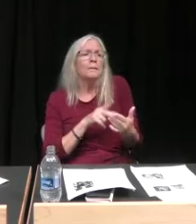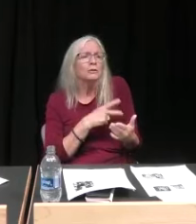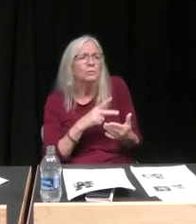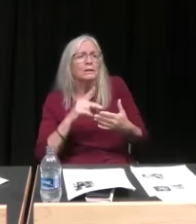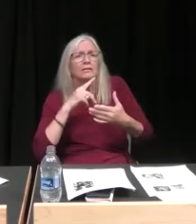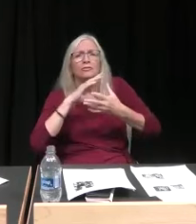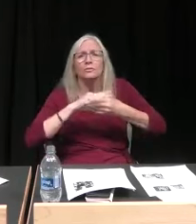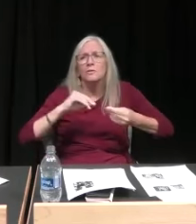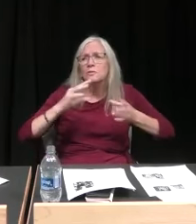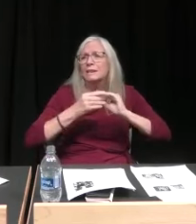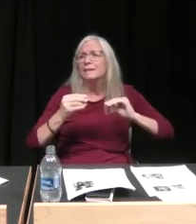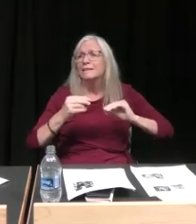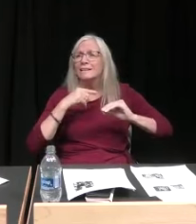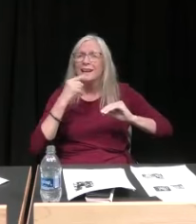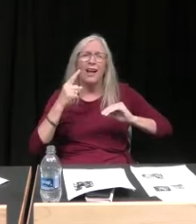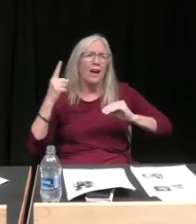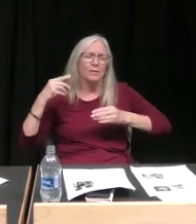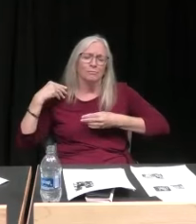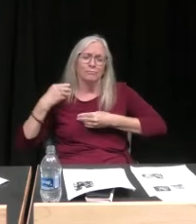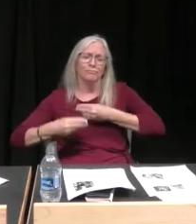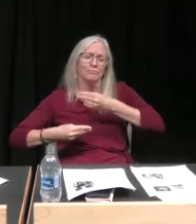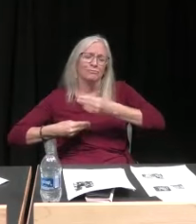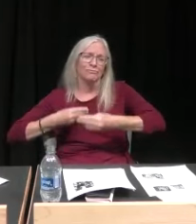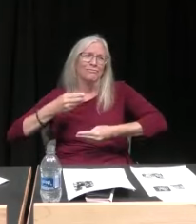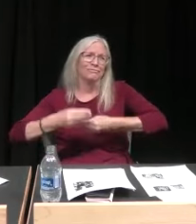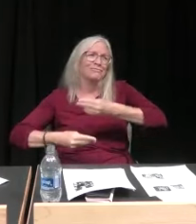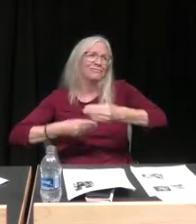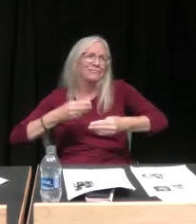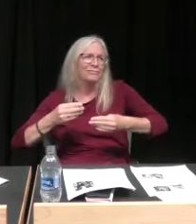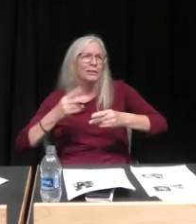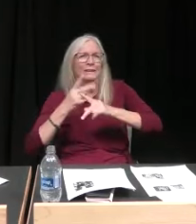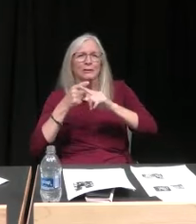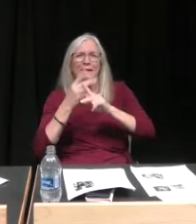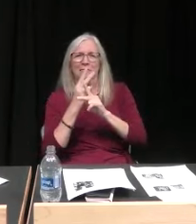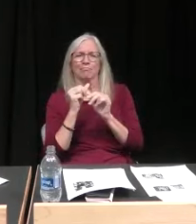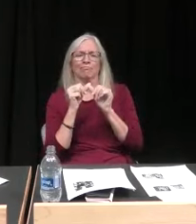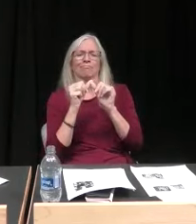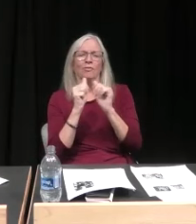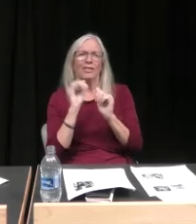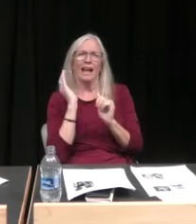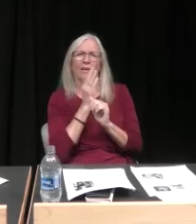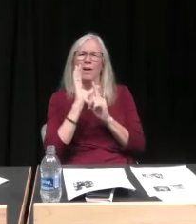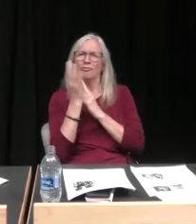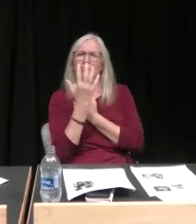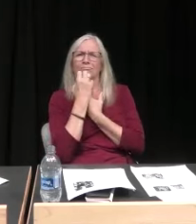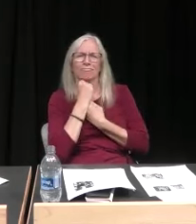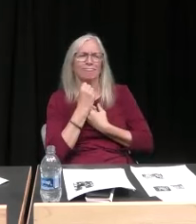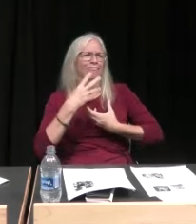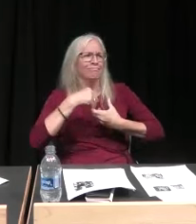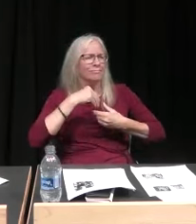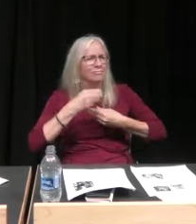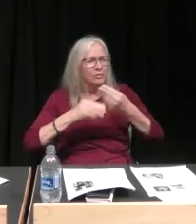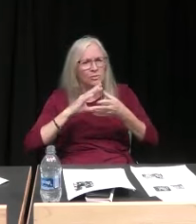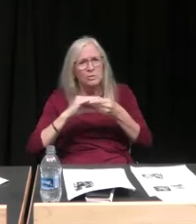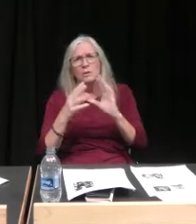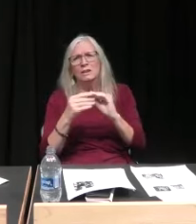there's uniqueness like that in our community we have our own art and humor and poetry and even